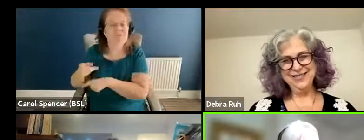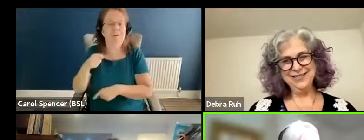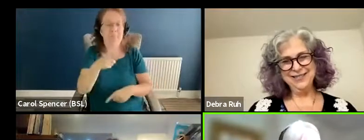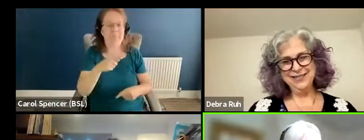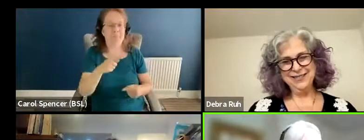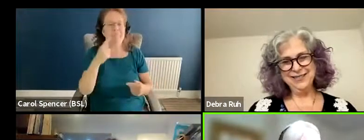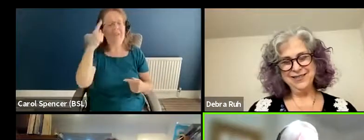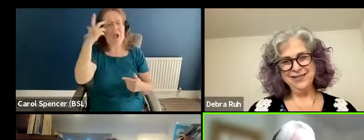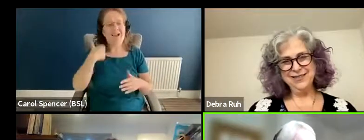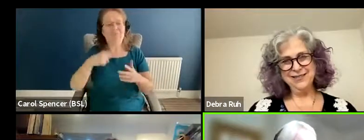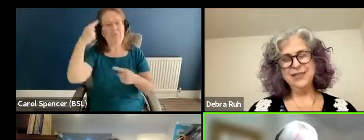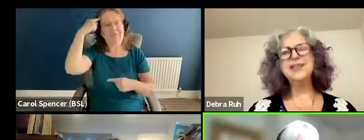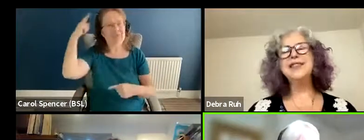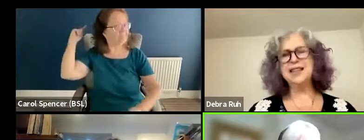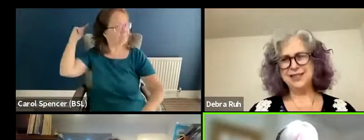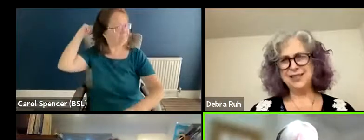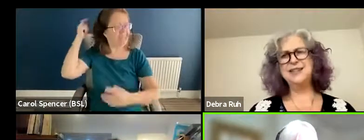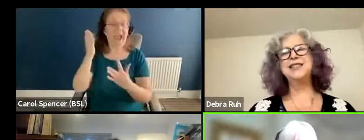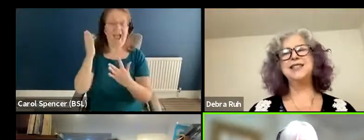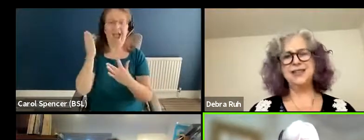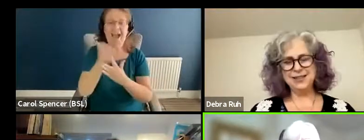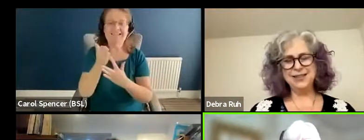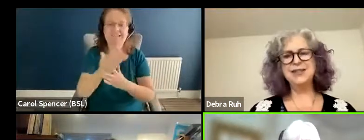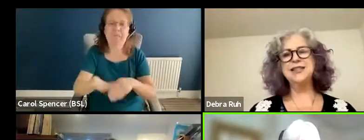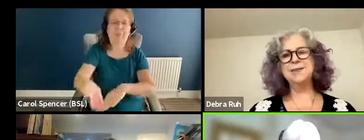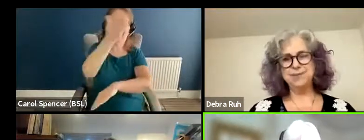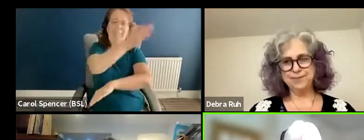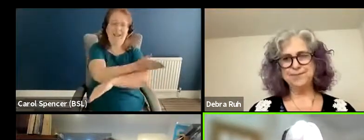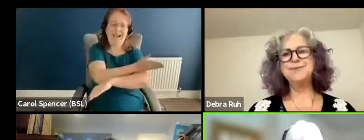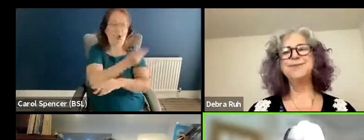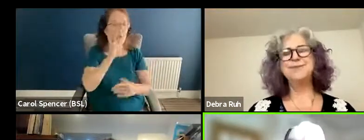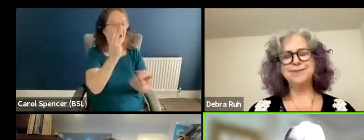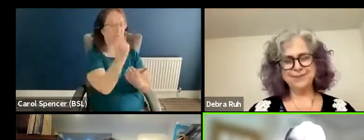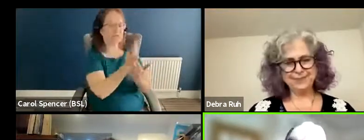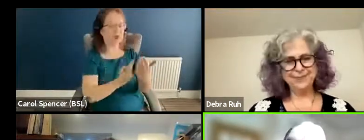from the beginning, from the design, every stage you need to think about it. It needs to become